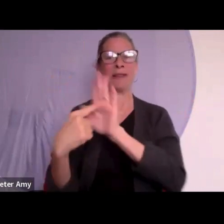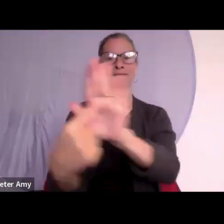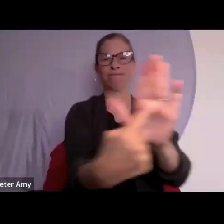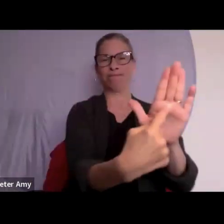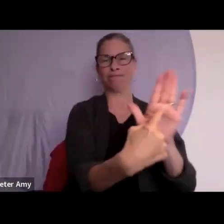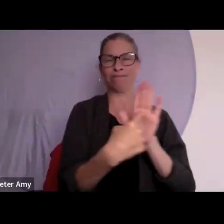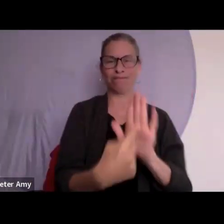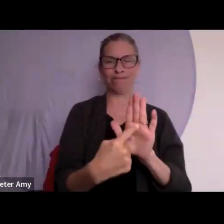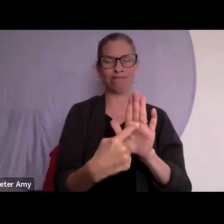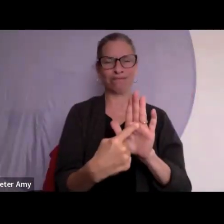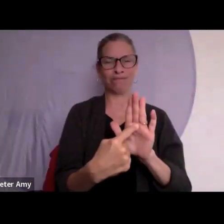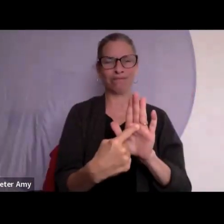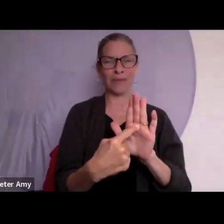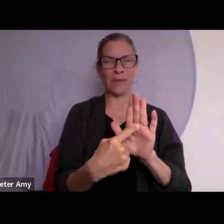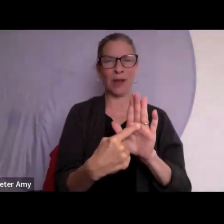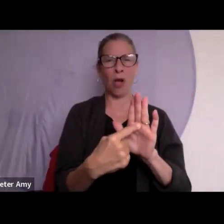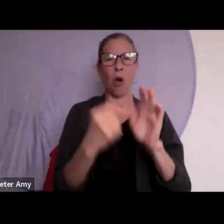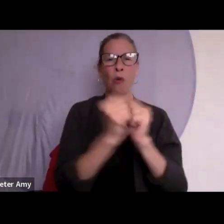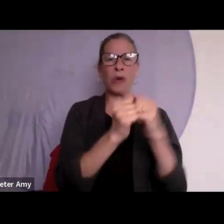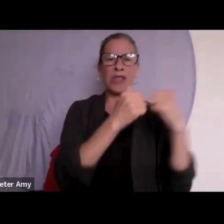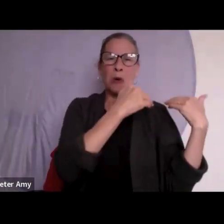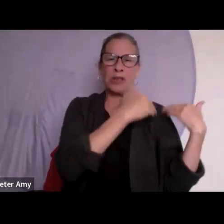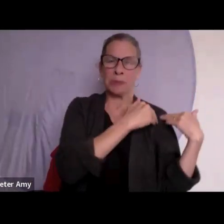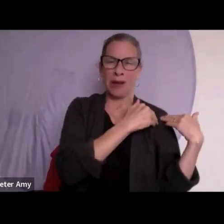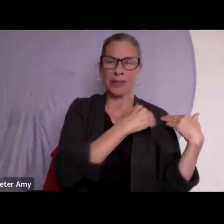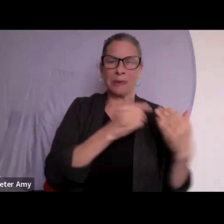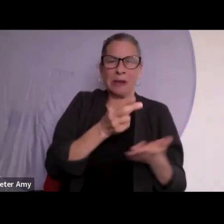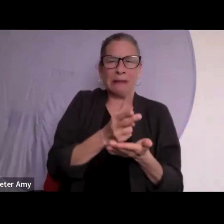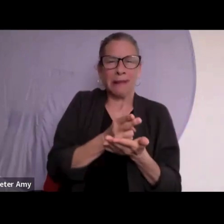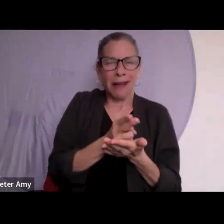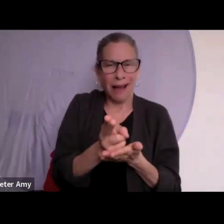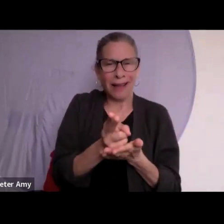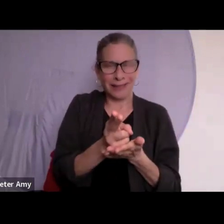doing it in a responsible, authentic way, which is so